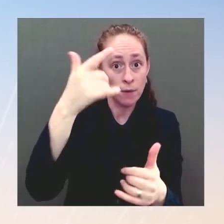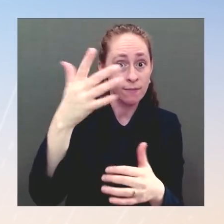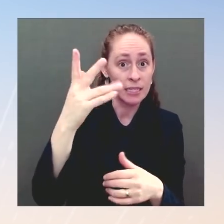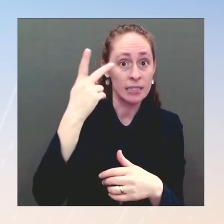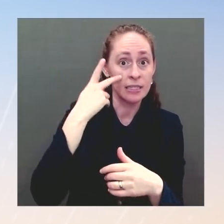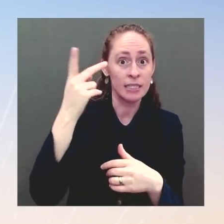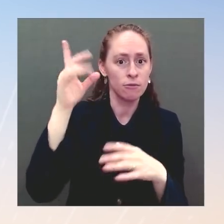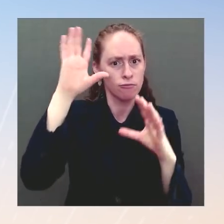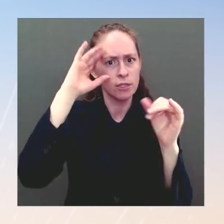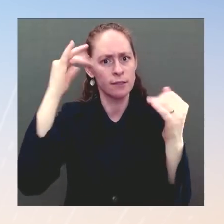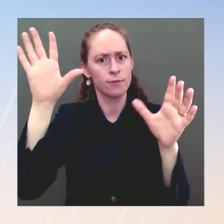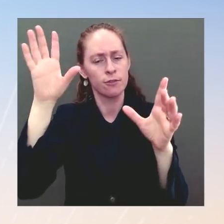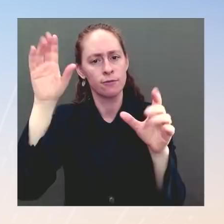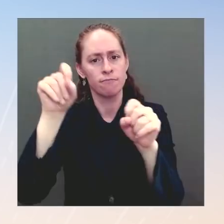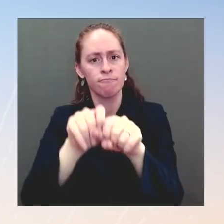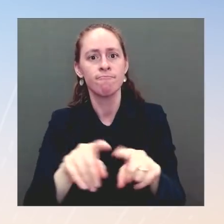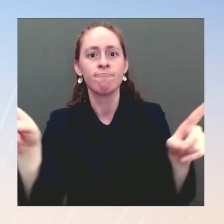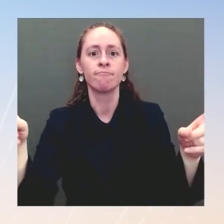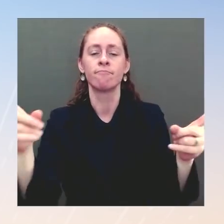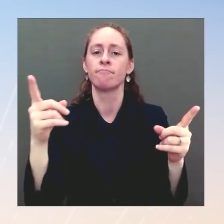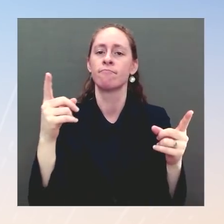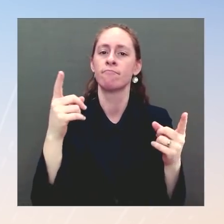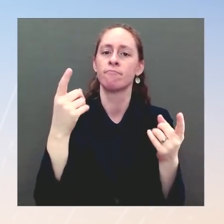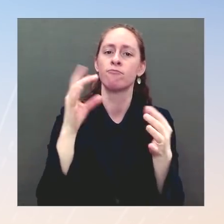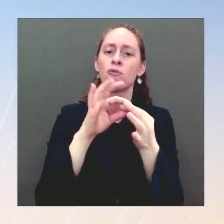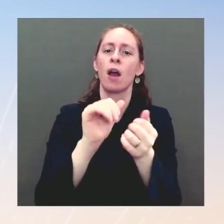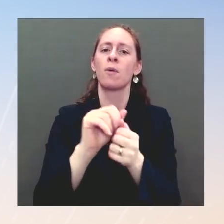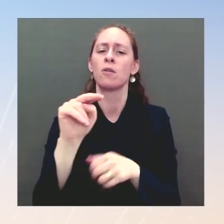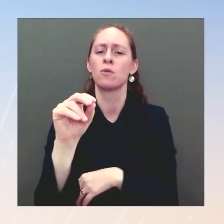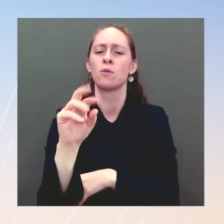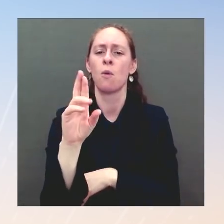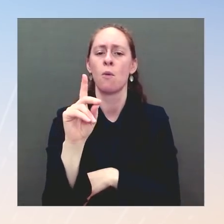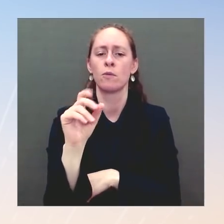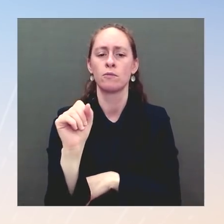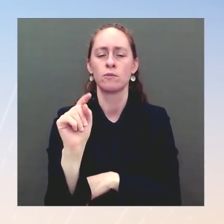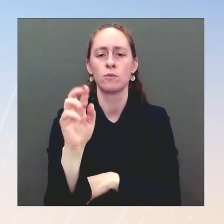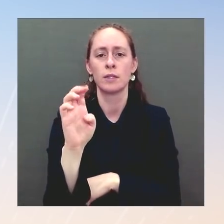but that is an additional step today. And also, on banks and the announcement we made yesterday,